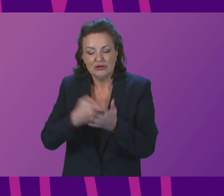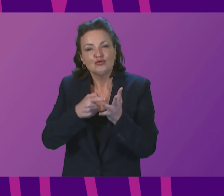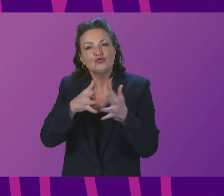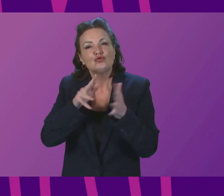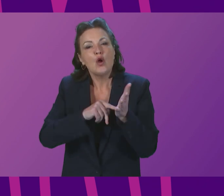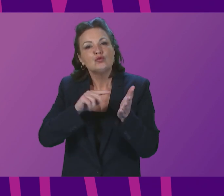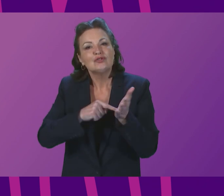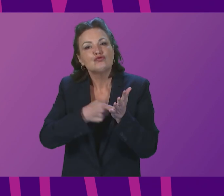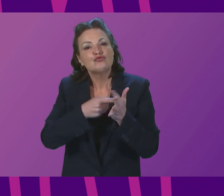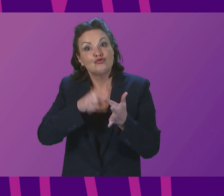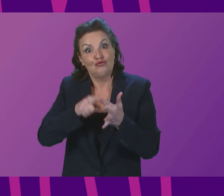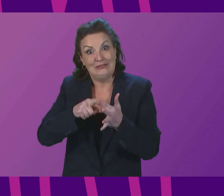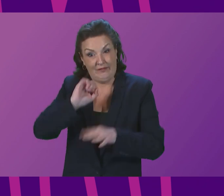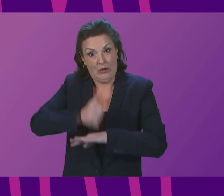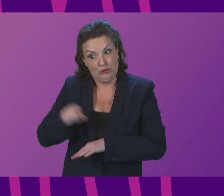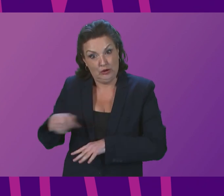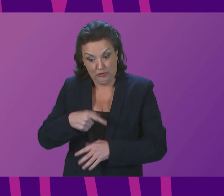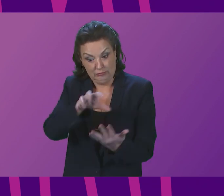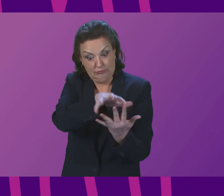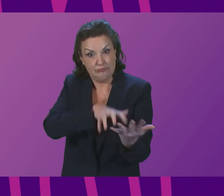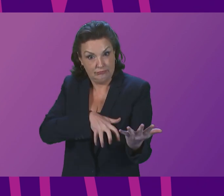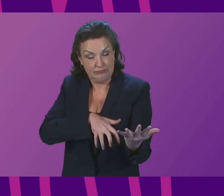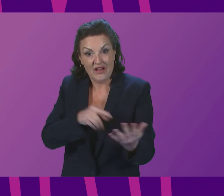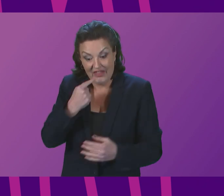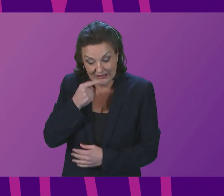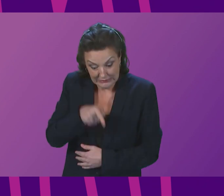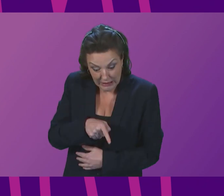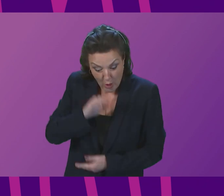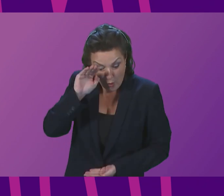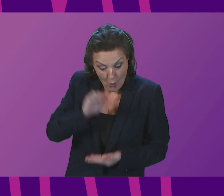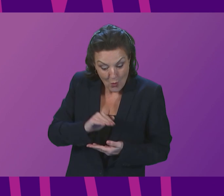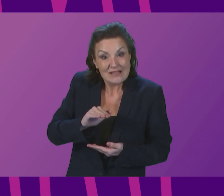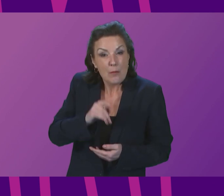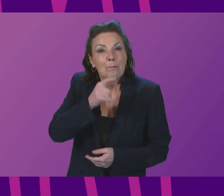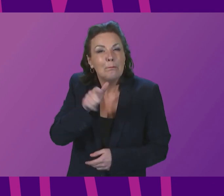they will see that those in the lowest income decile will see their household incomes cut